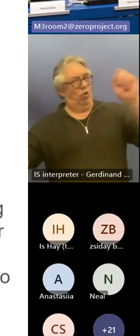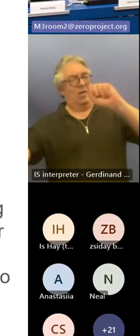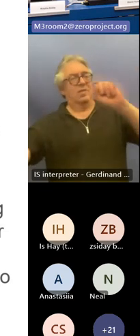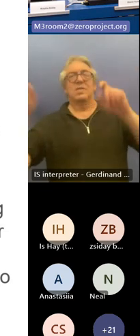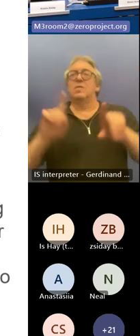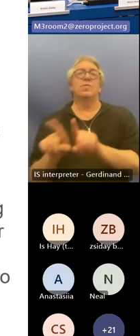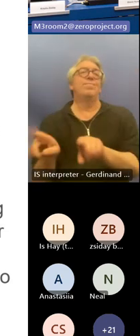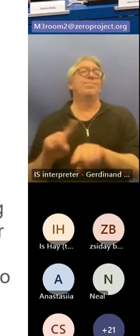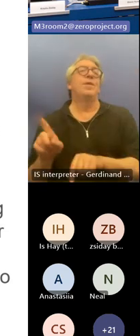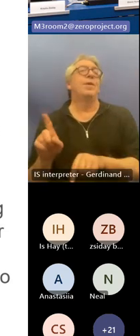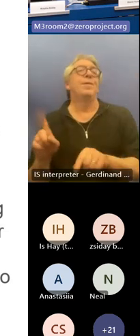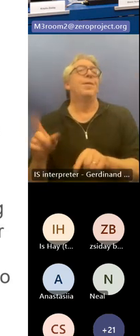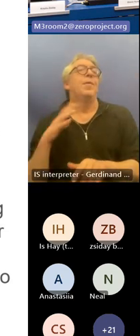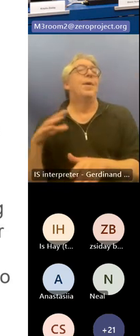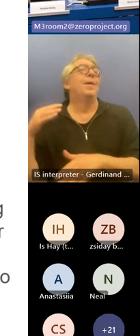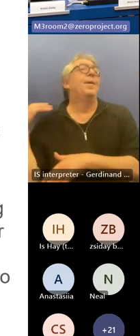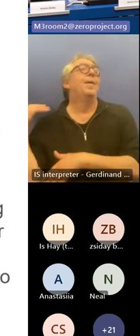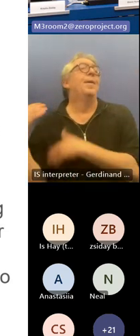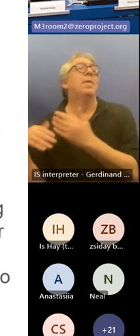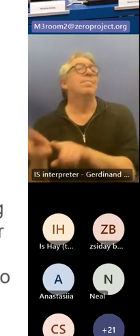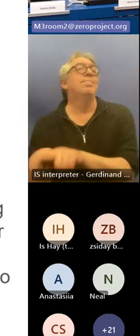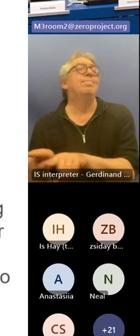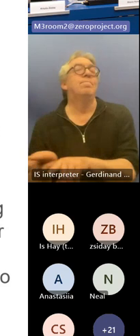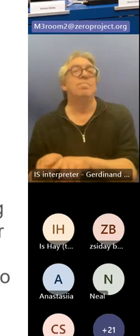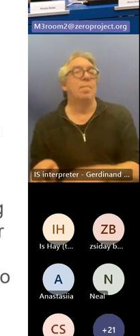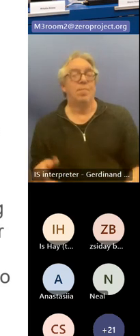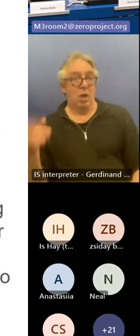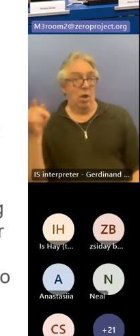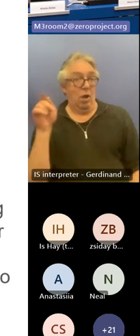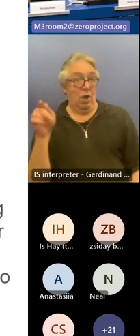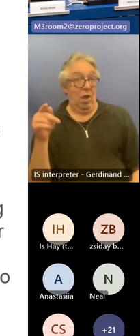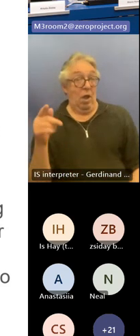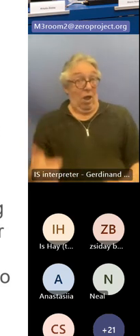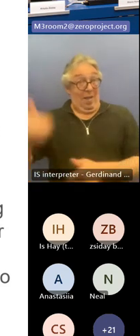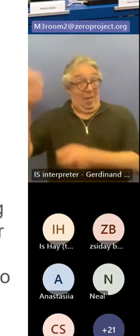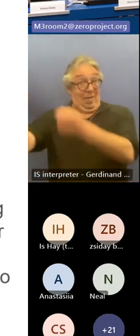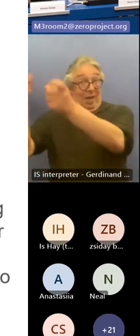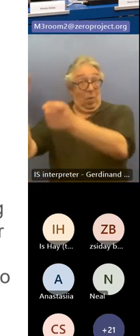by participating in this program as a mentor they are basically taking back the knowledge